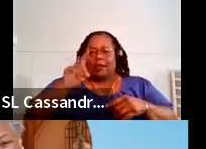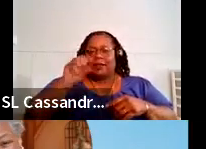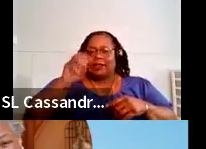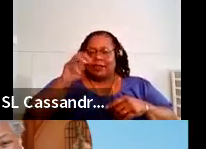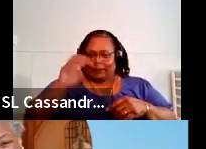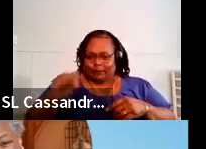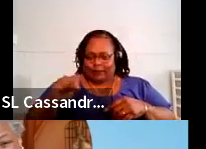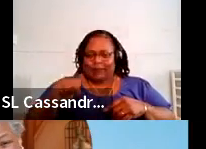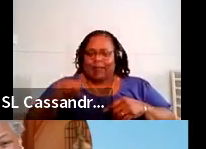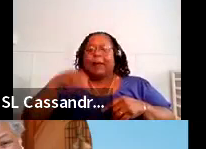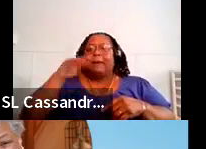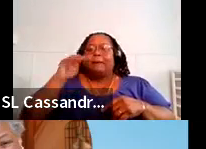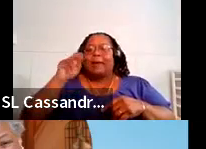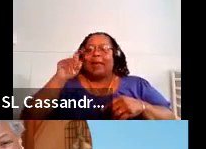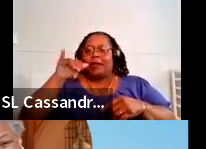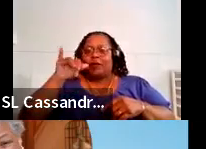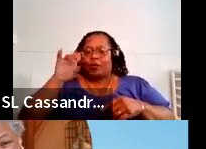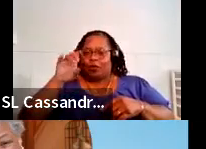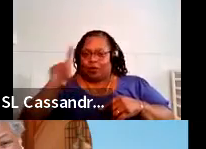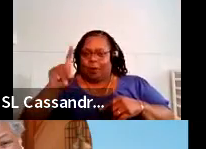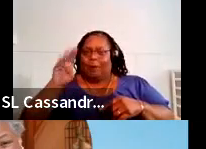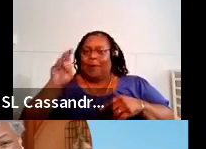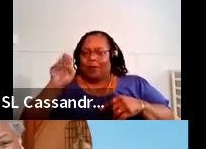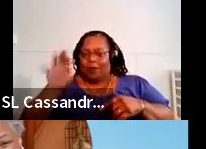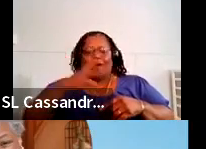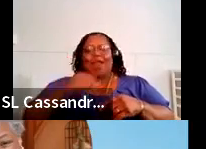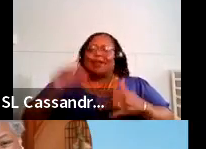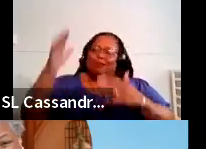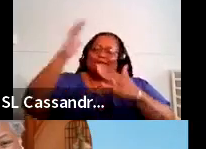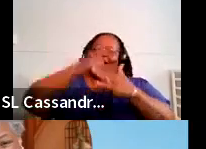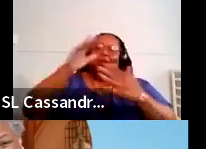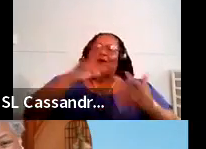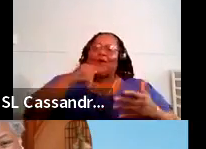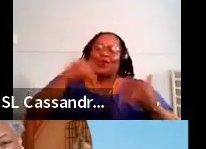of Executive Director